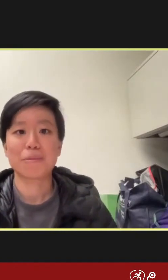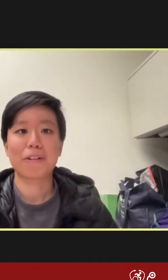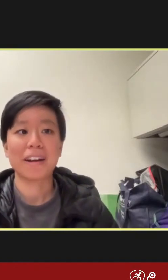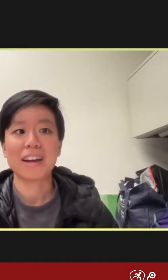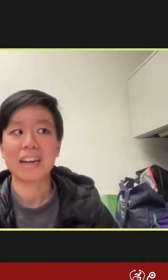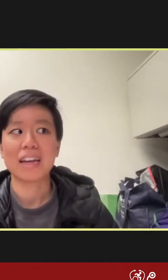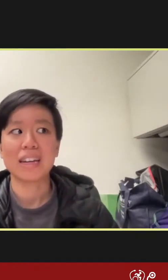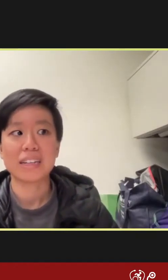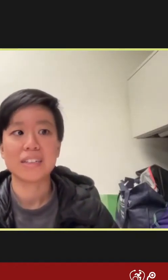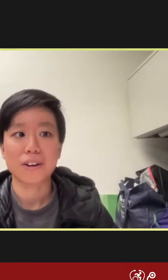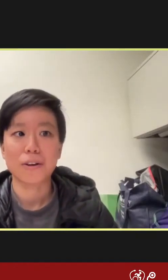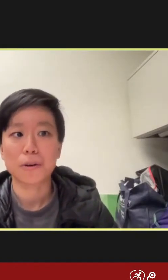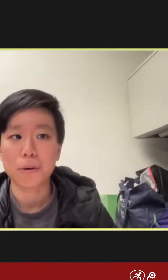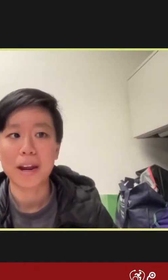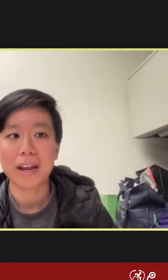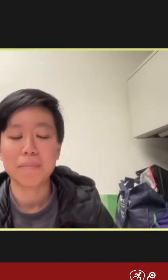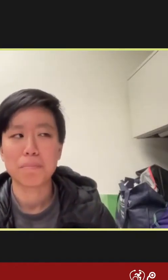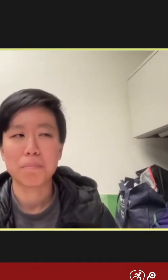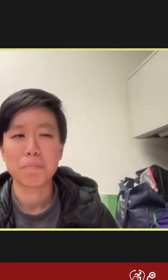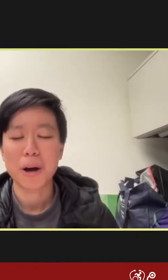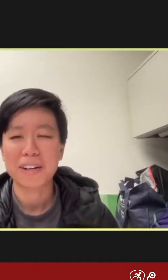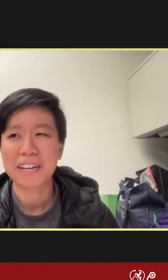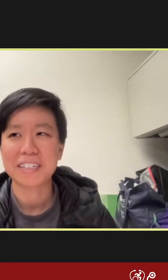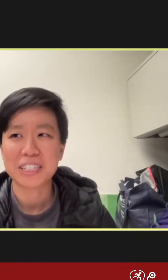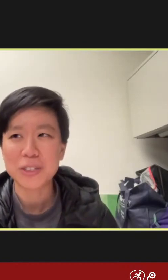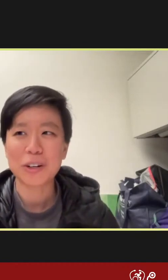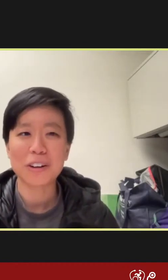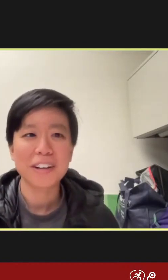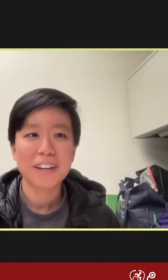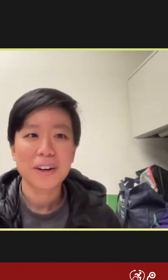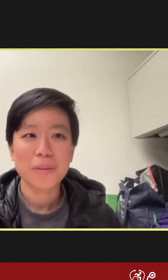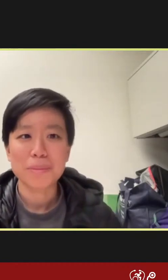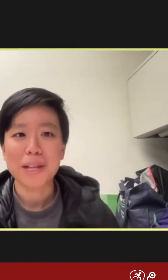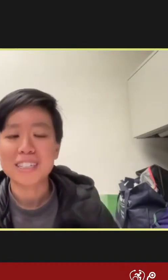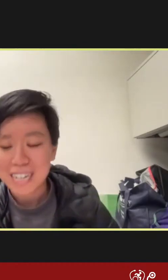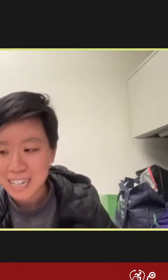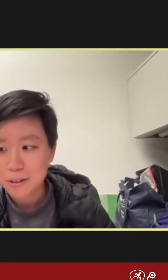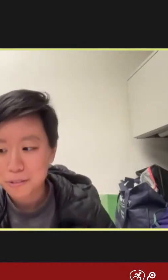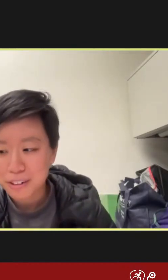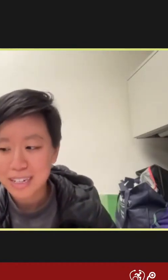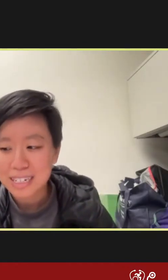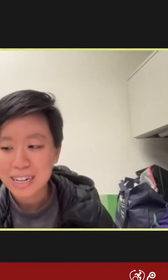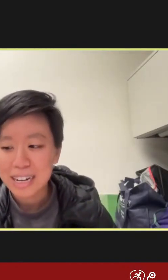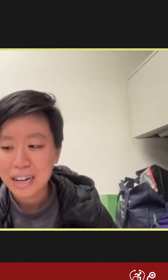I am wearing a dark gray mock neck t-shirt with a black jacket over it.